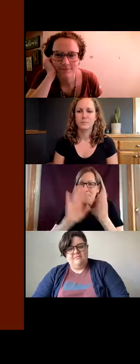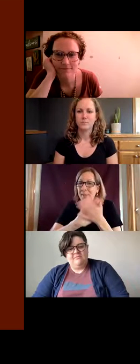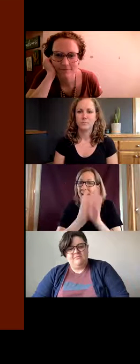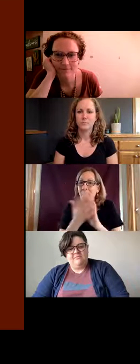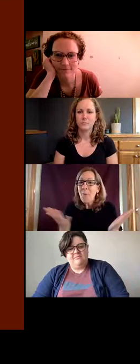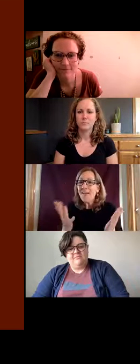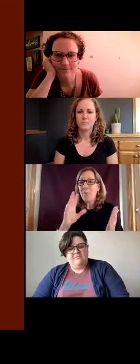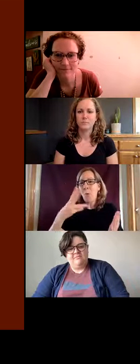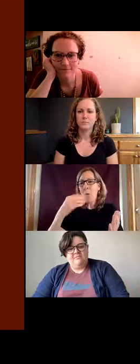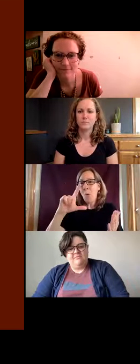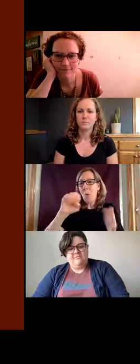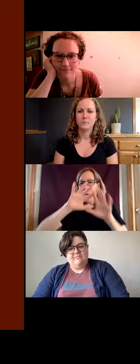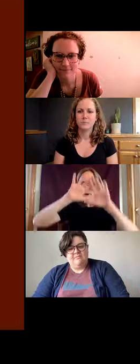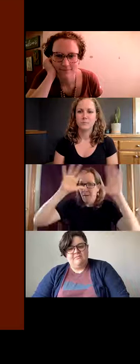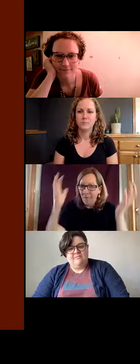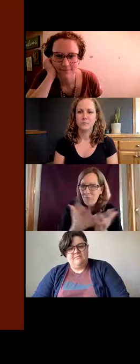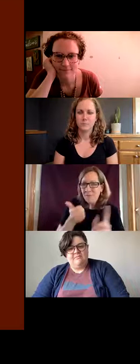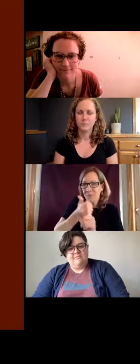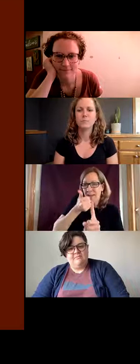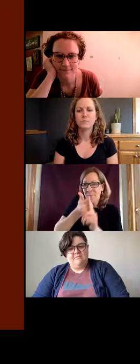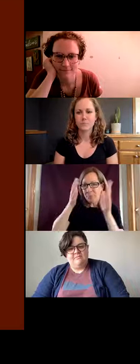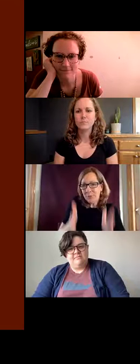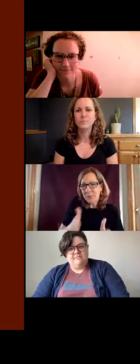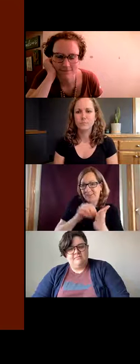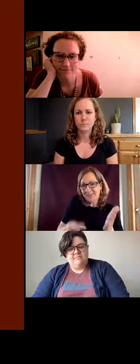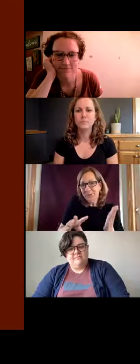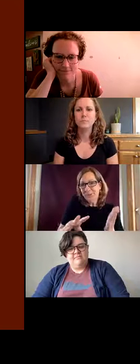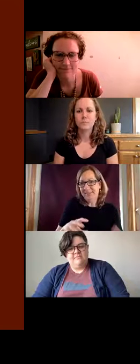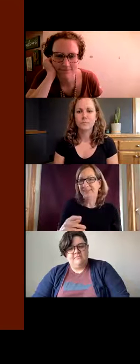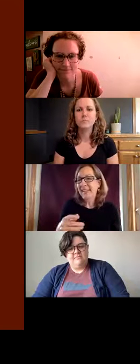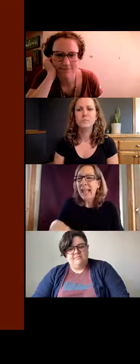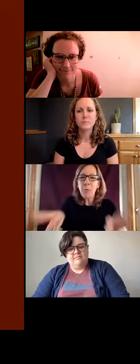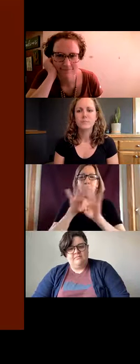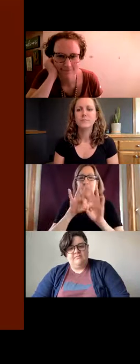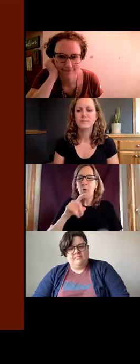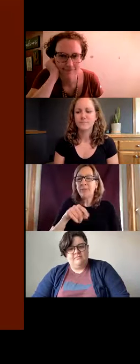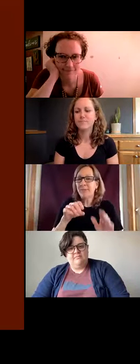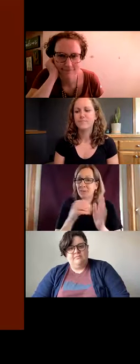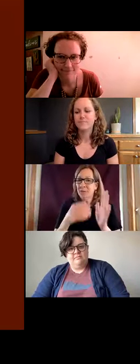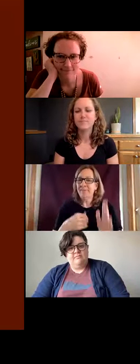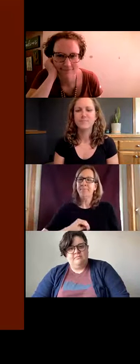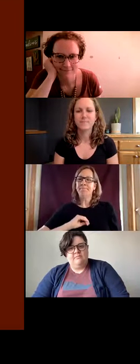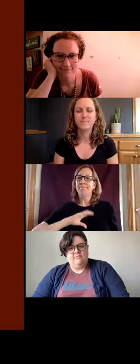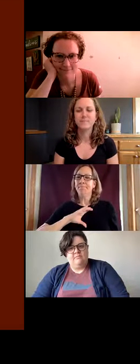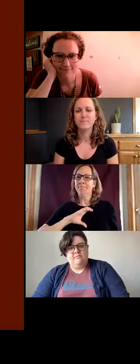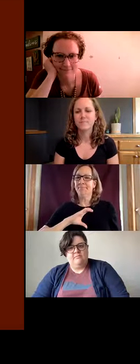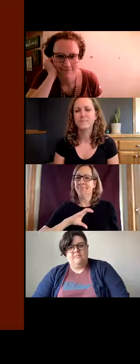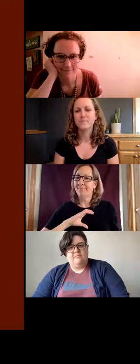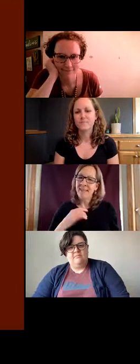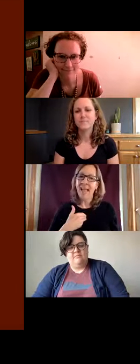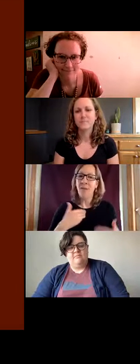these activities become the whole child. It becomes the growth of a person. The students feel very